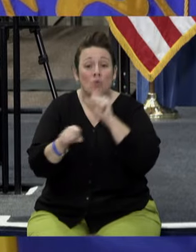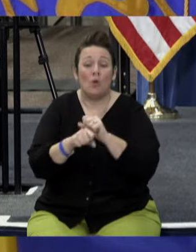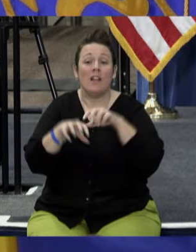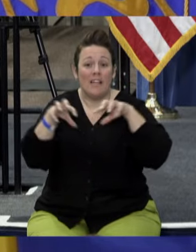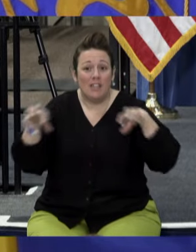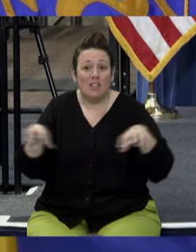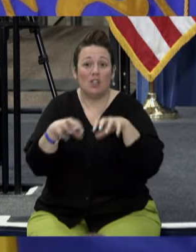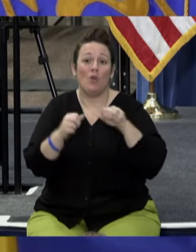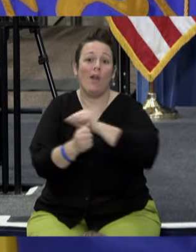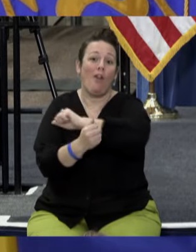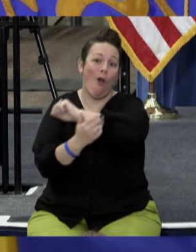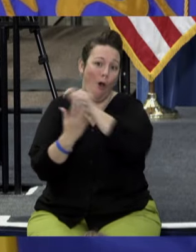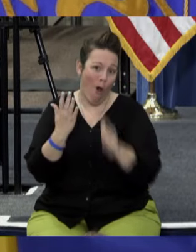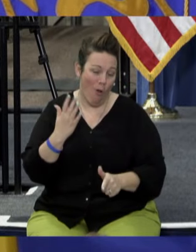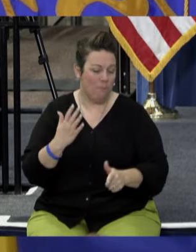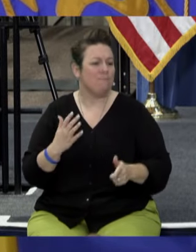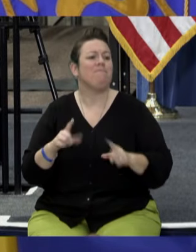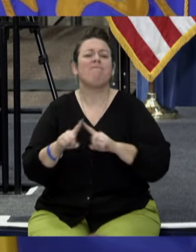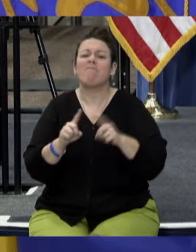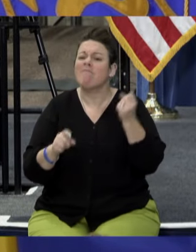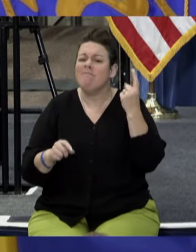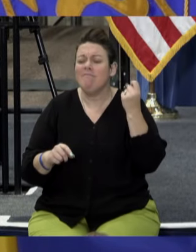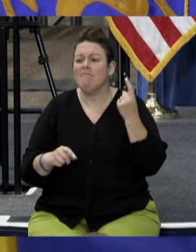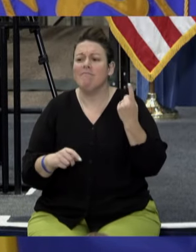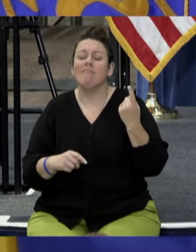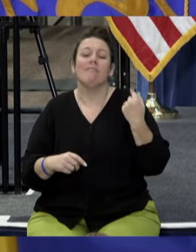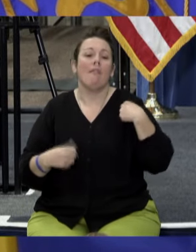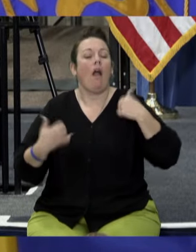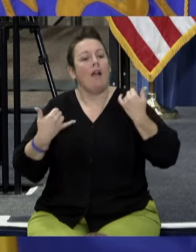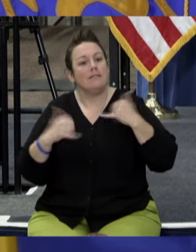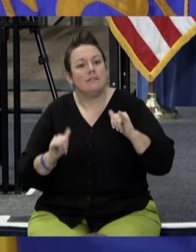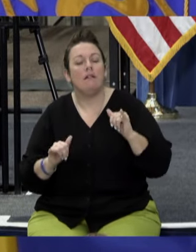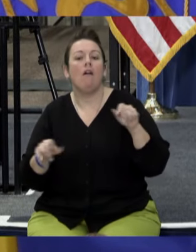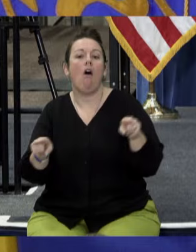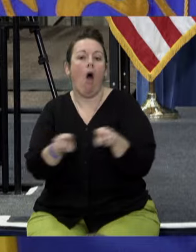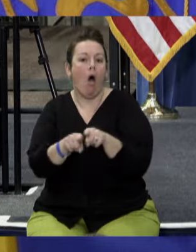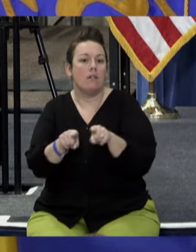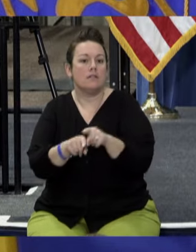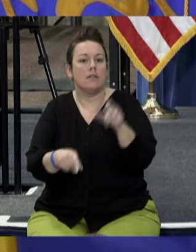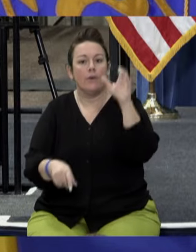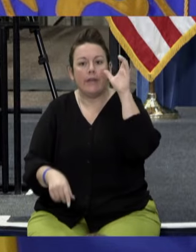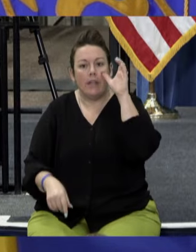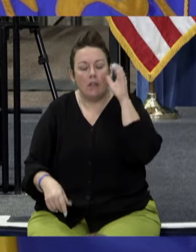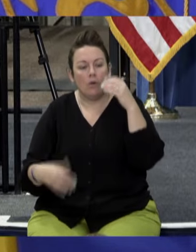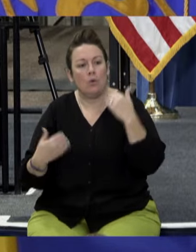But nor is there a week that goes by when I don't hear about tremendously talented